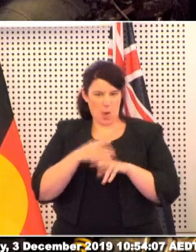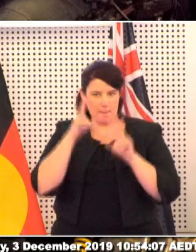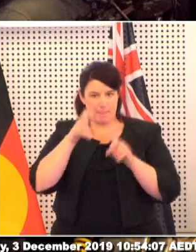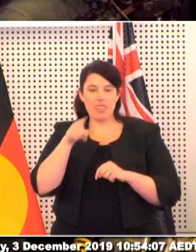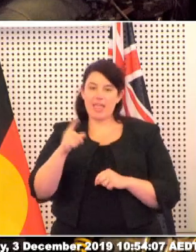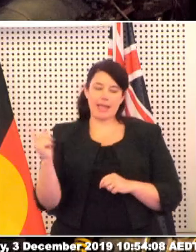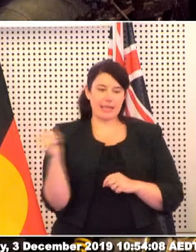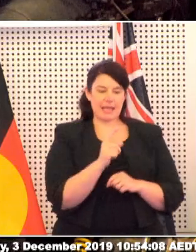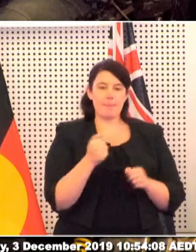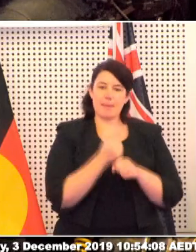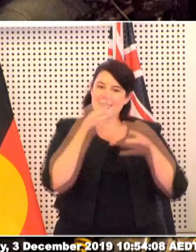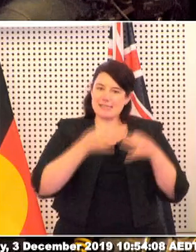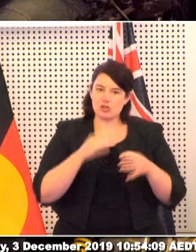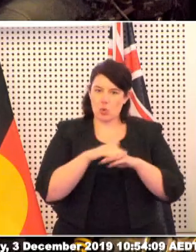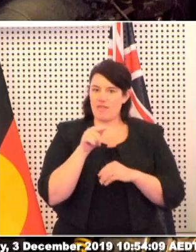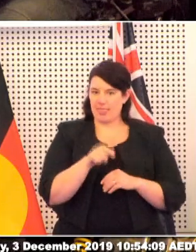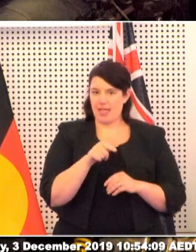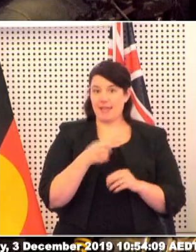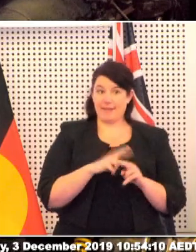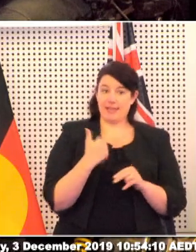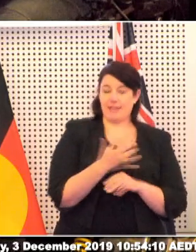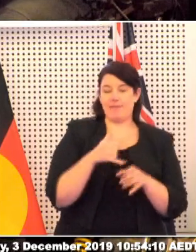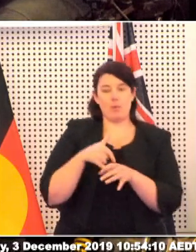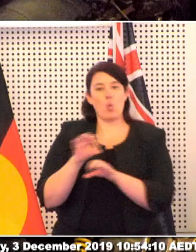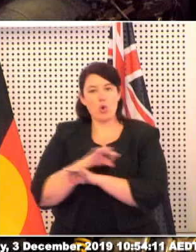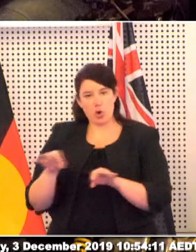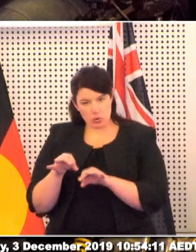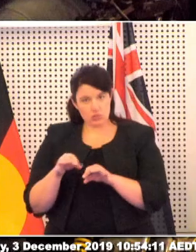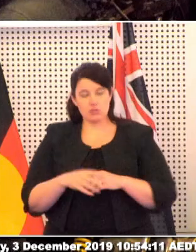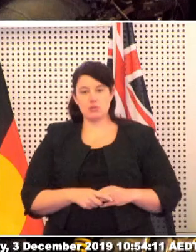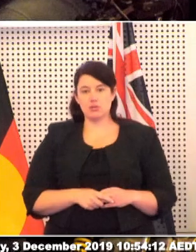They take it – they make a case for which the –